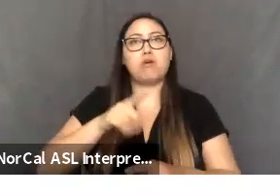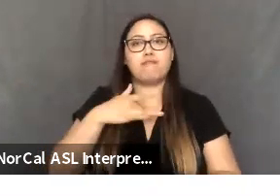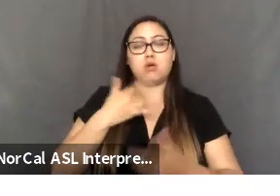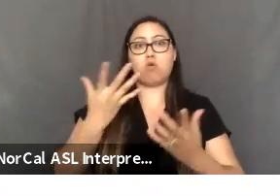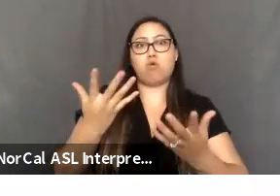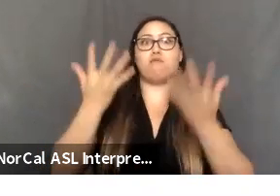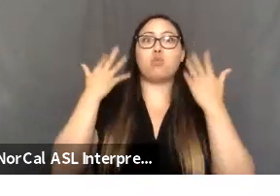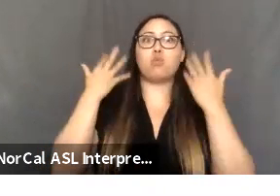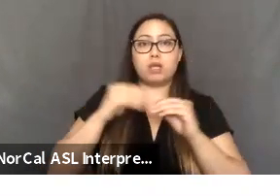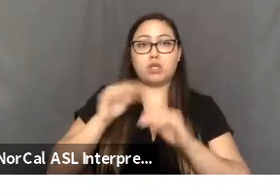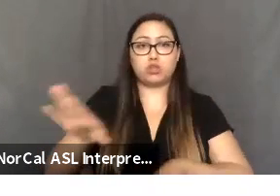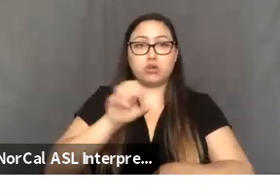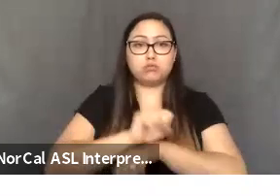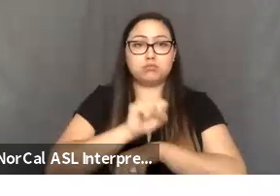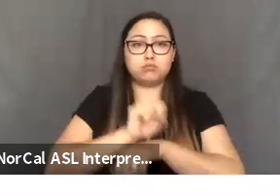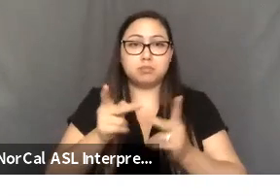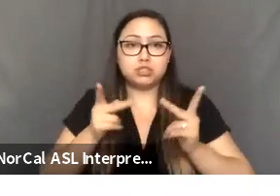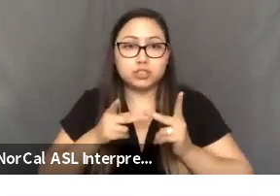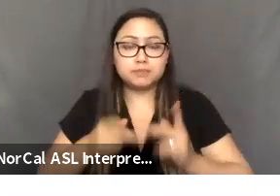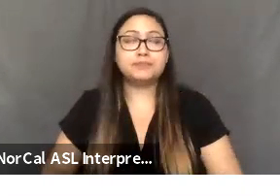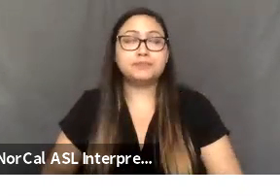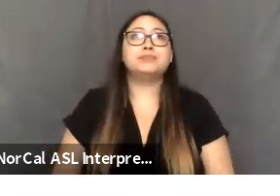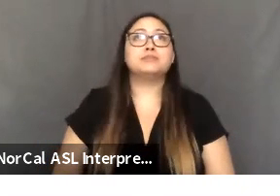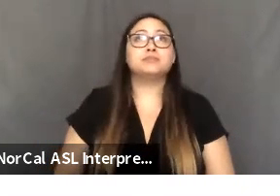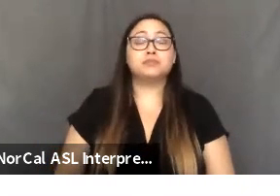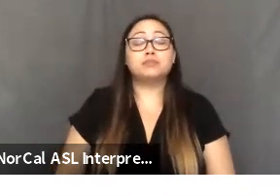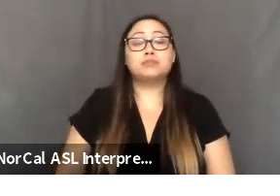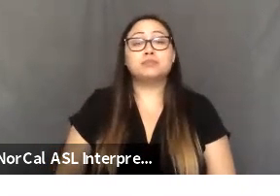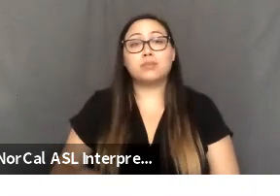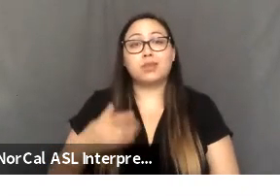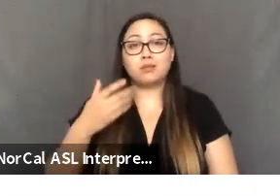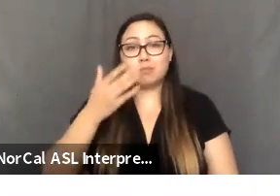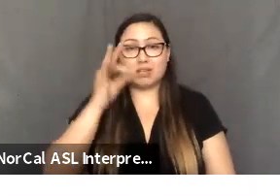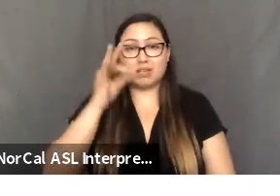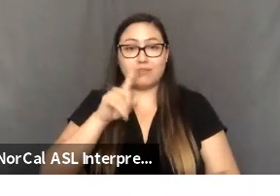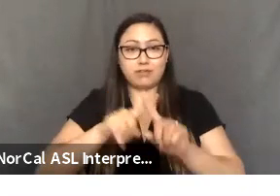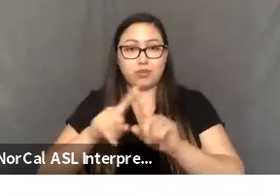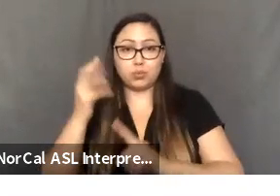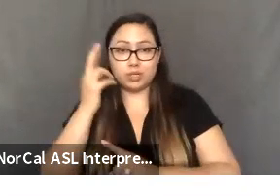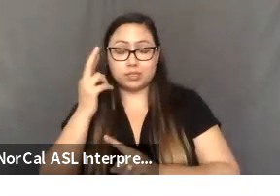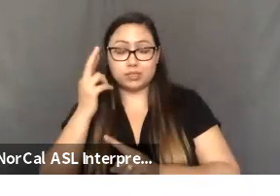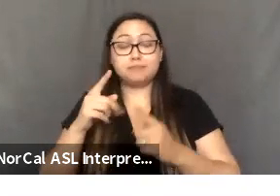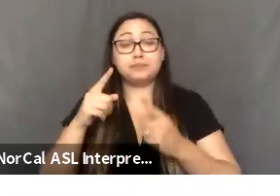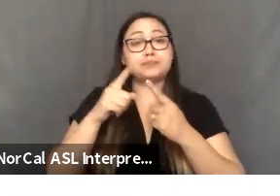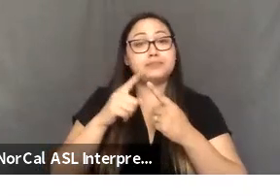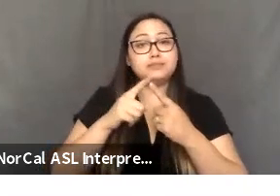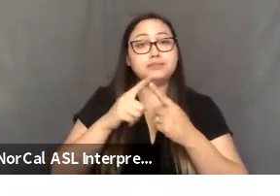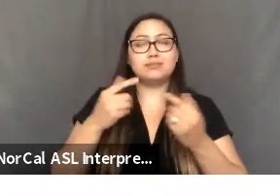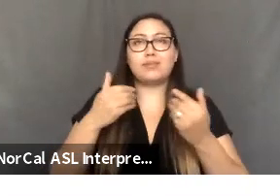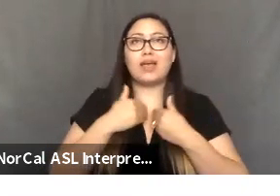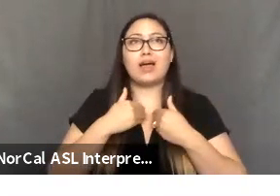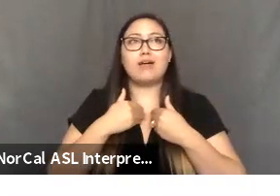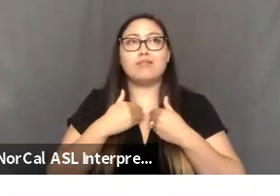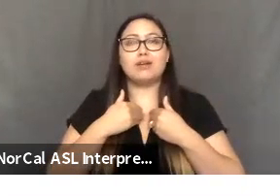position. And this was due to a few different reasons. One, they had this wide variety of